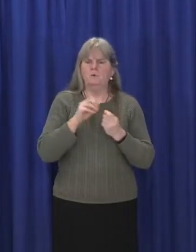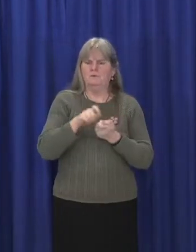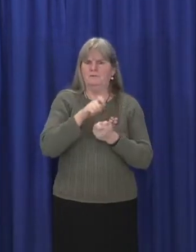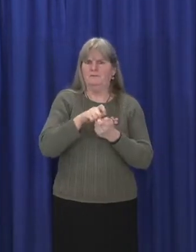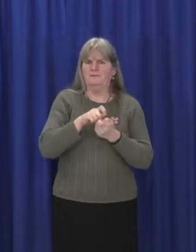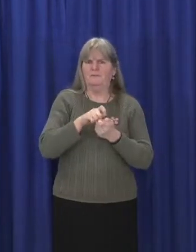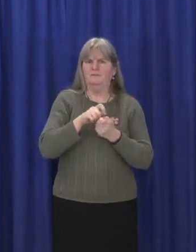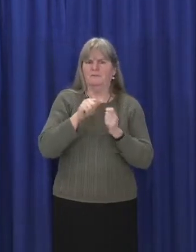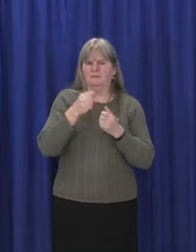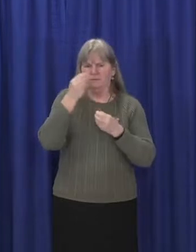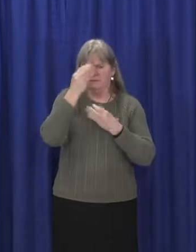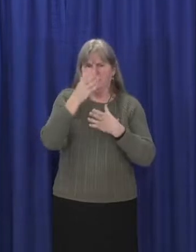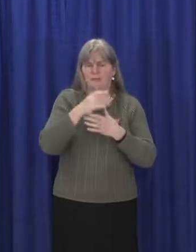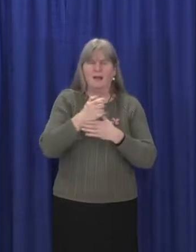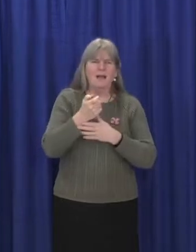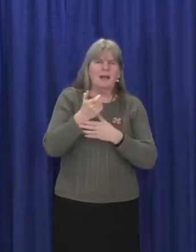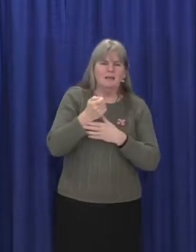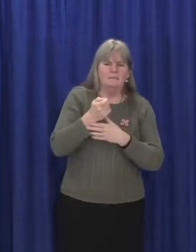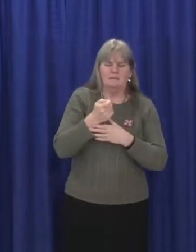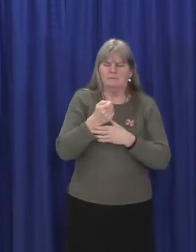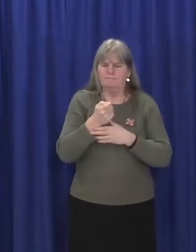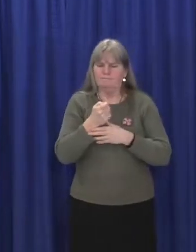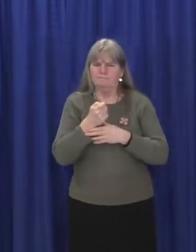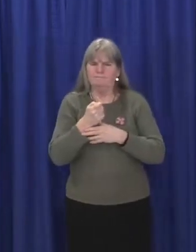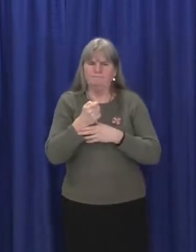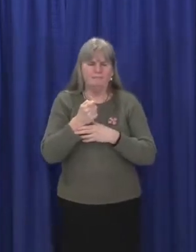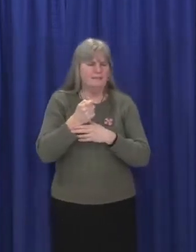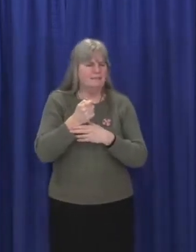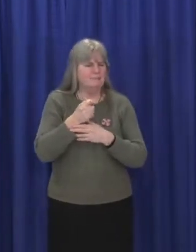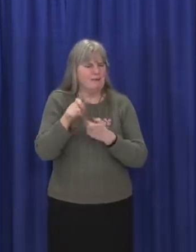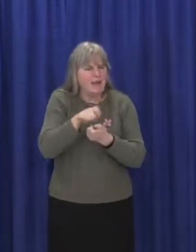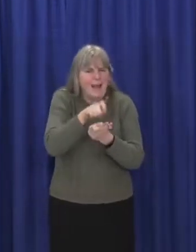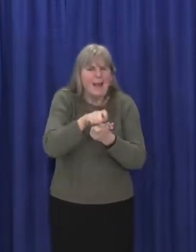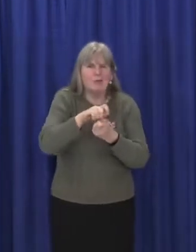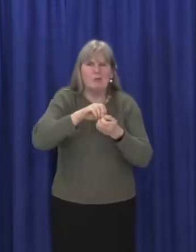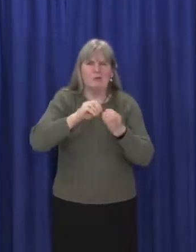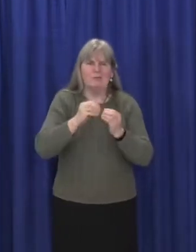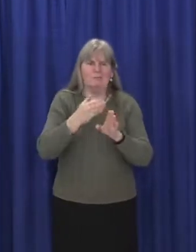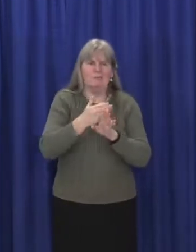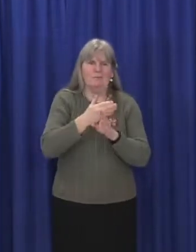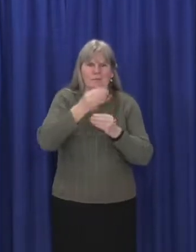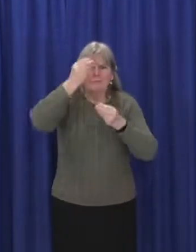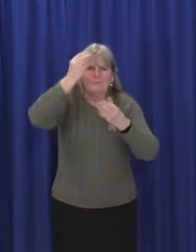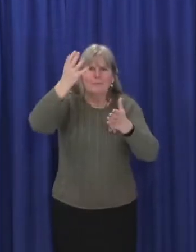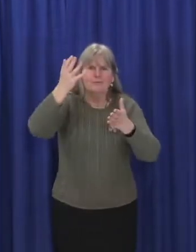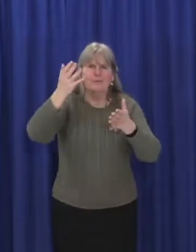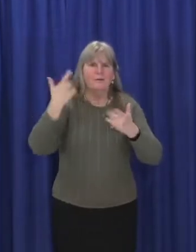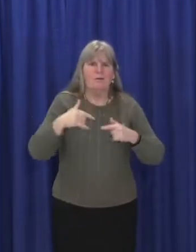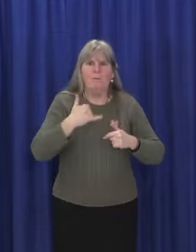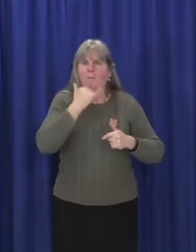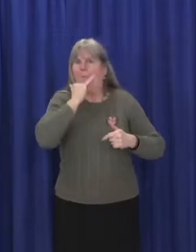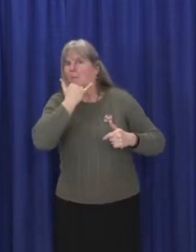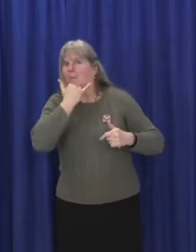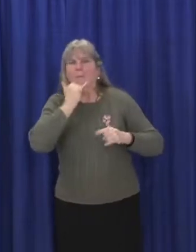It takes time because we need really good numbers. We want to be sure that we're reporting the correct information.